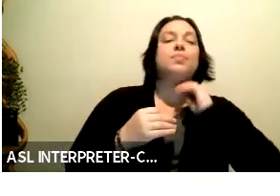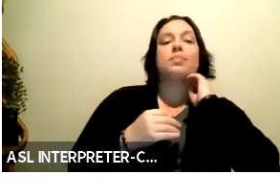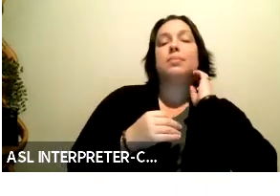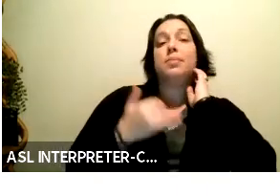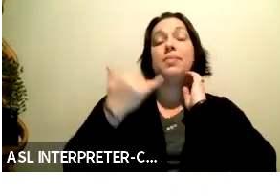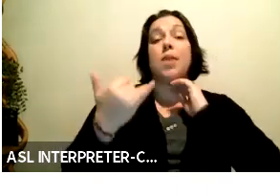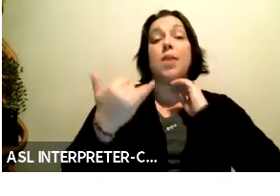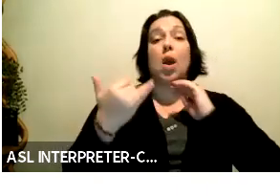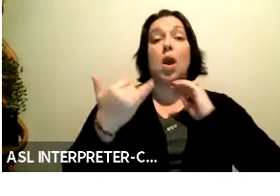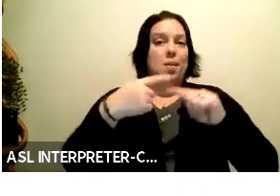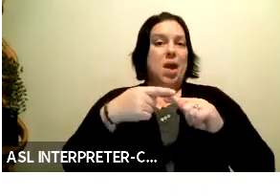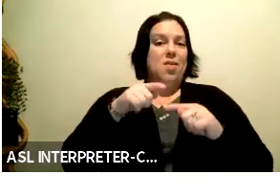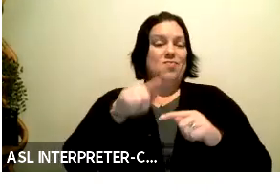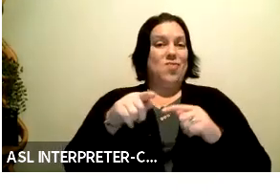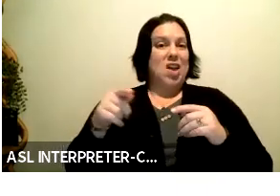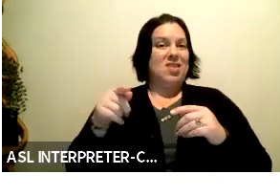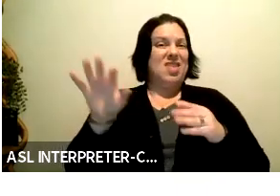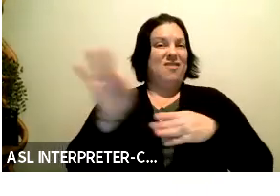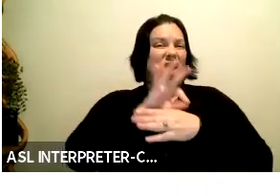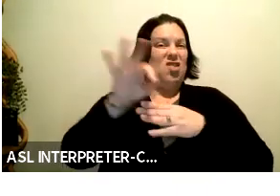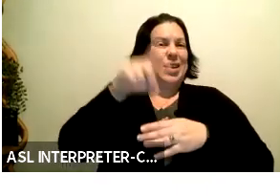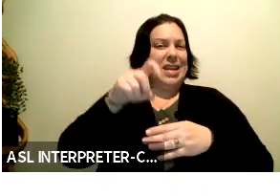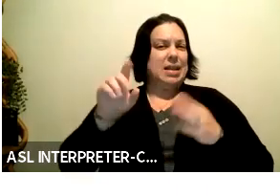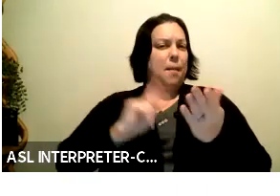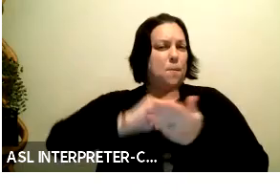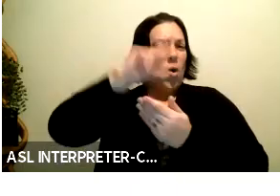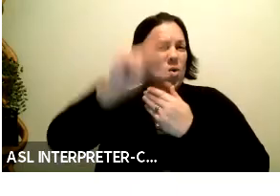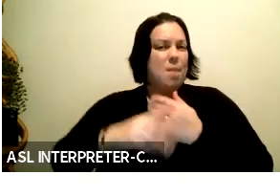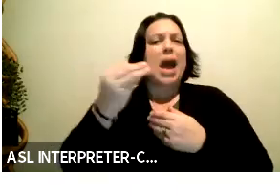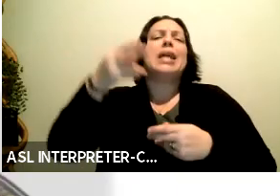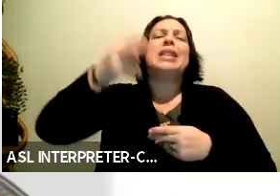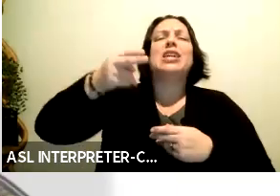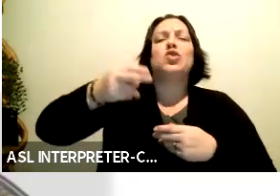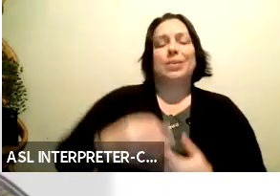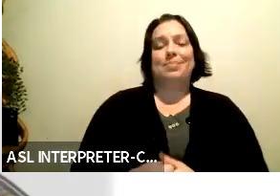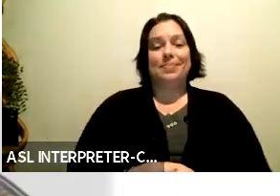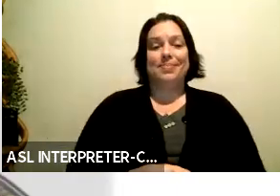Functional Needs Program and a little bit of history. Next slide, please.